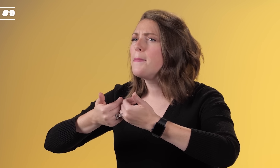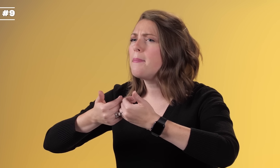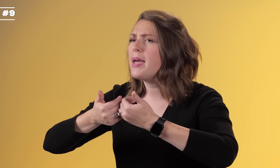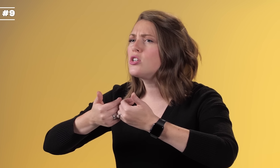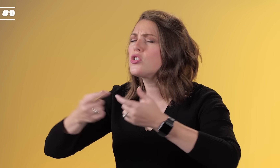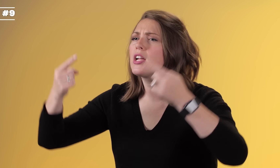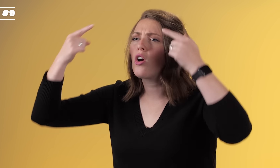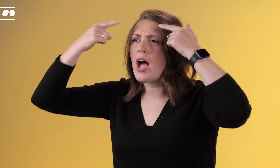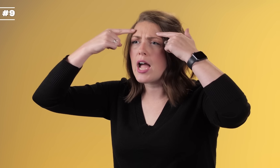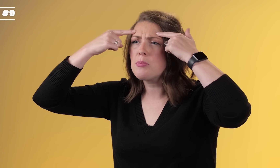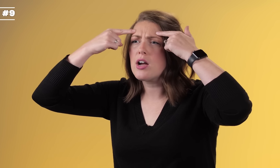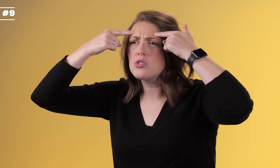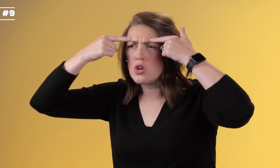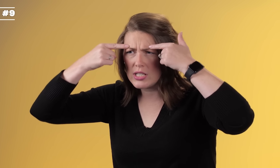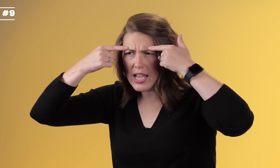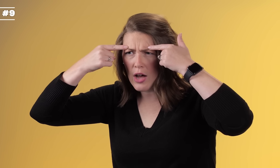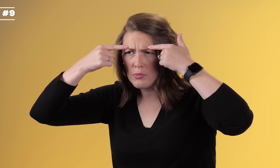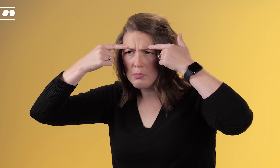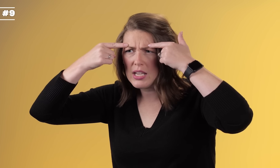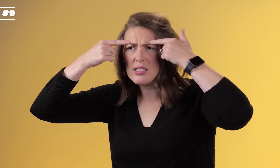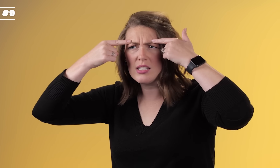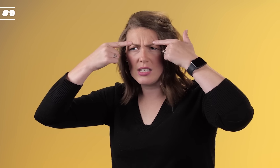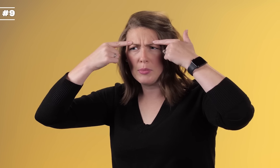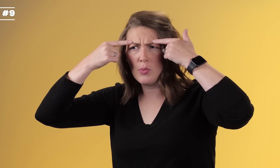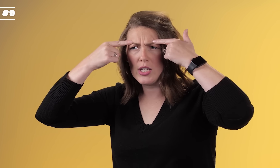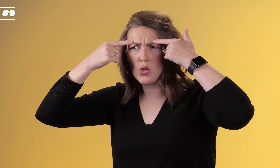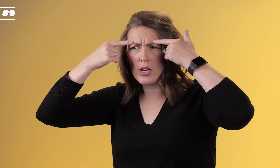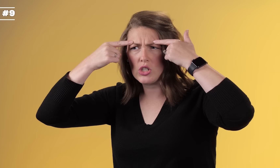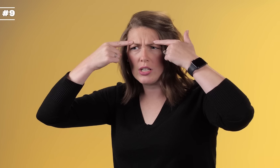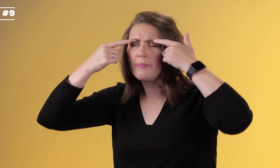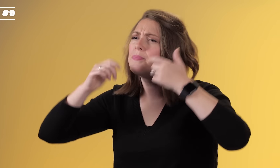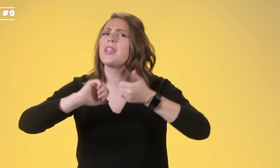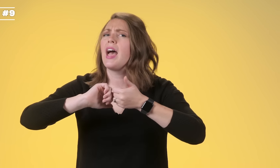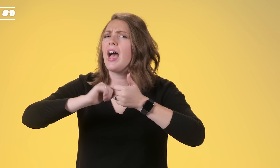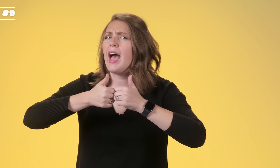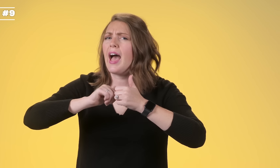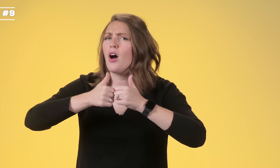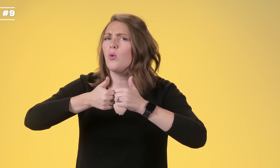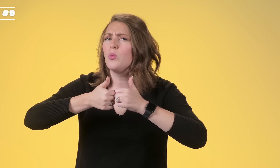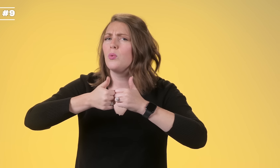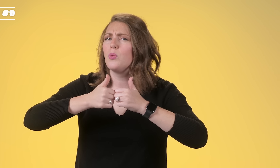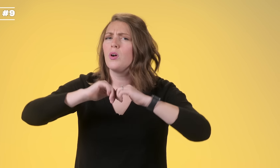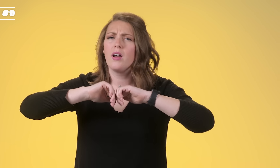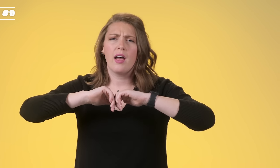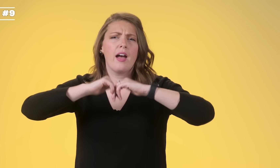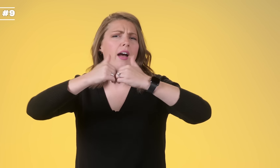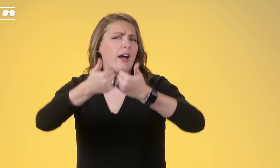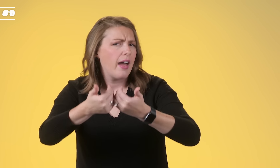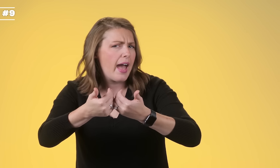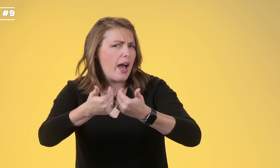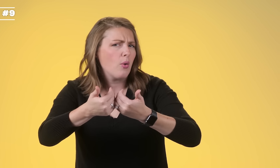but make sure that your eyebrows are down because it's a wh-question how 'how.'